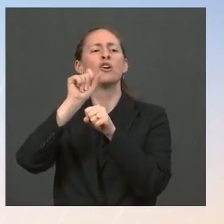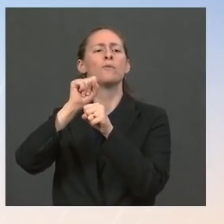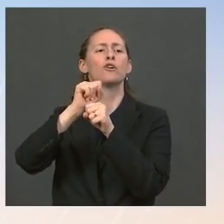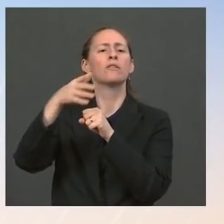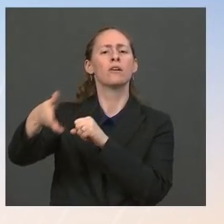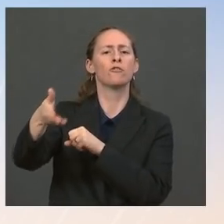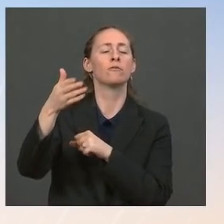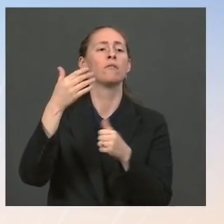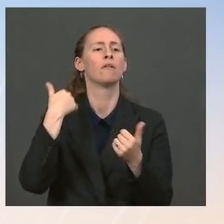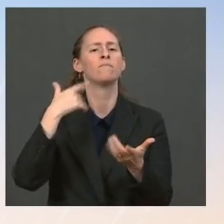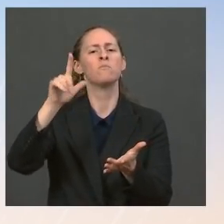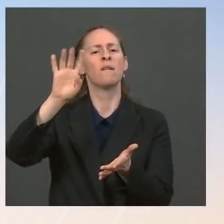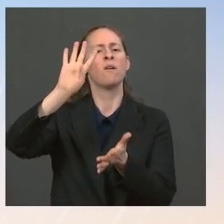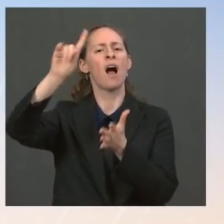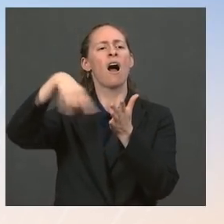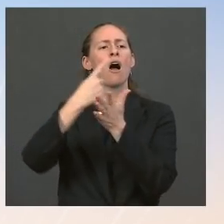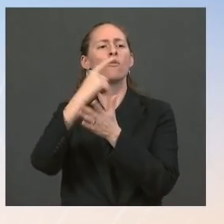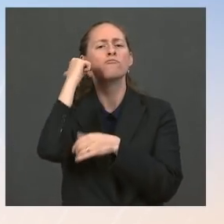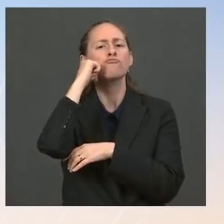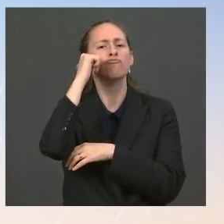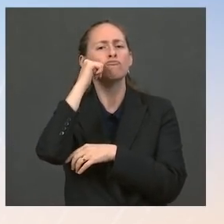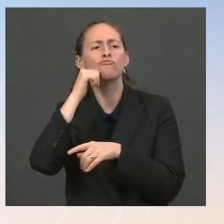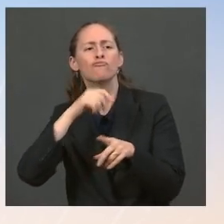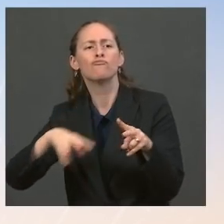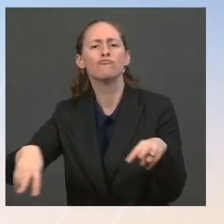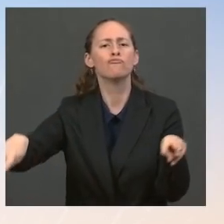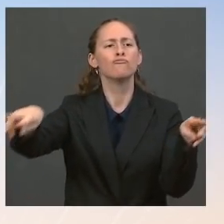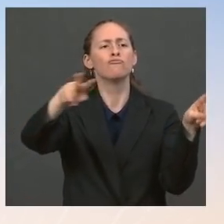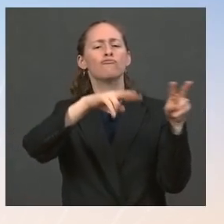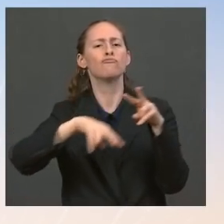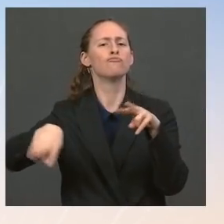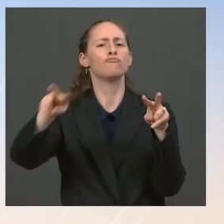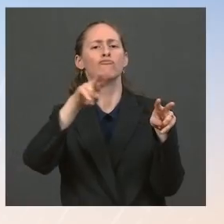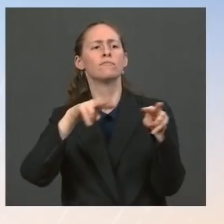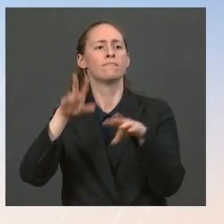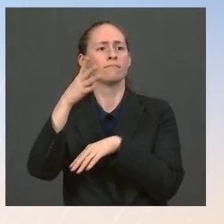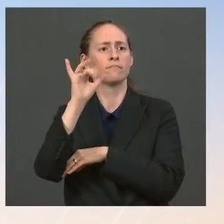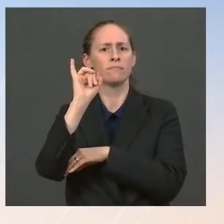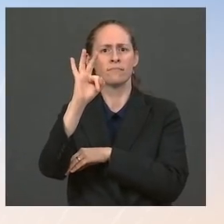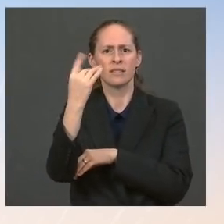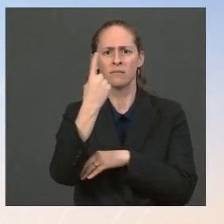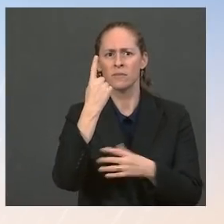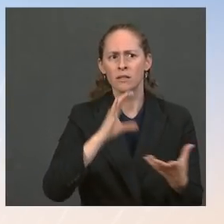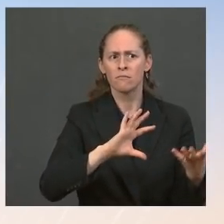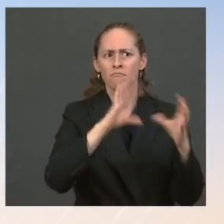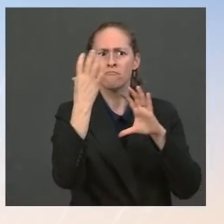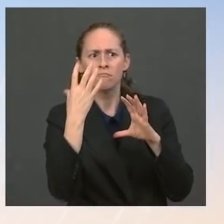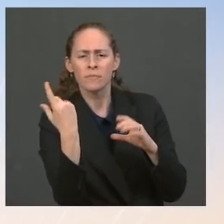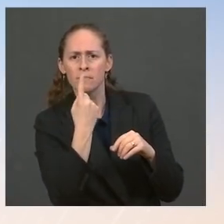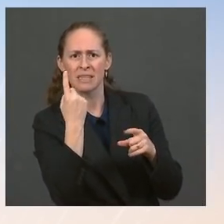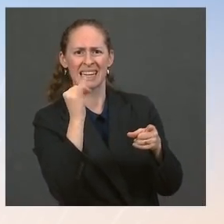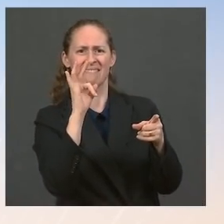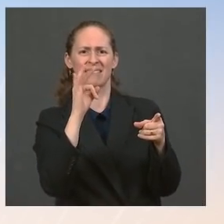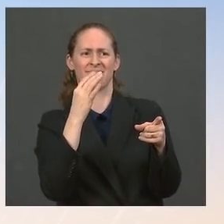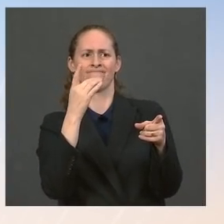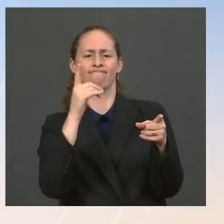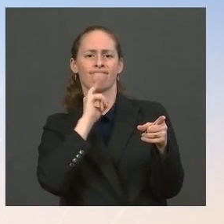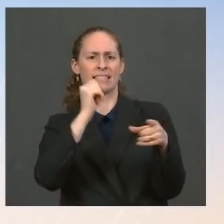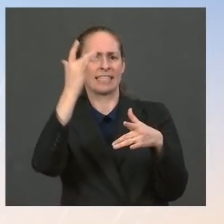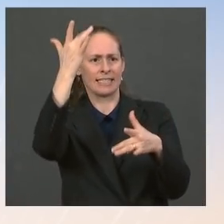as well as to identify anyone who might be in medical distress. ICE, the U.S. Coast Guard, the Department of Defense,